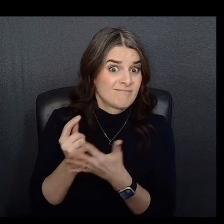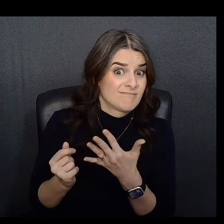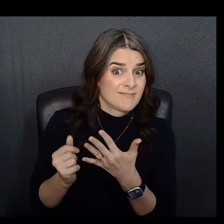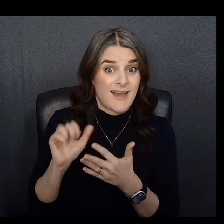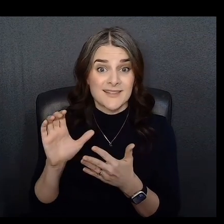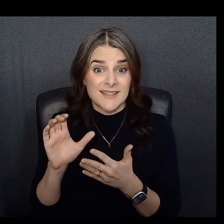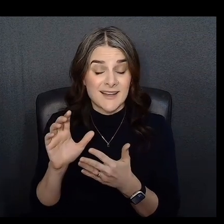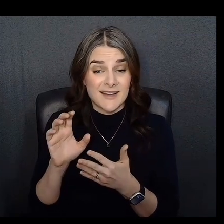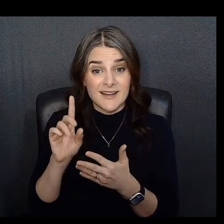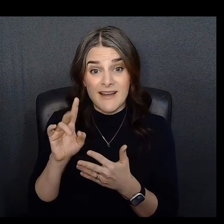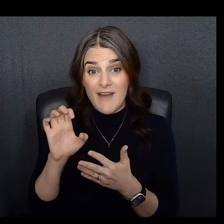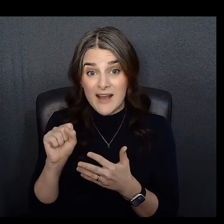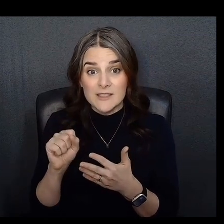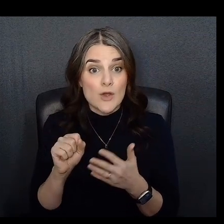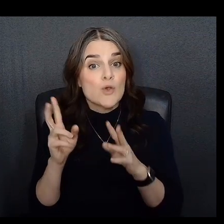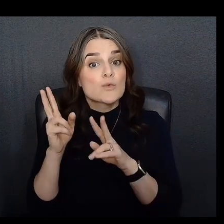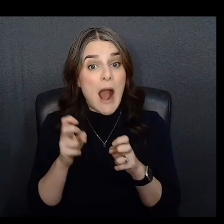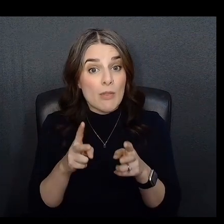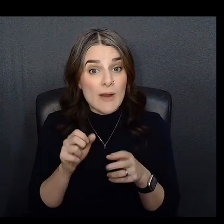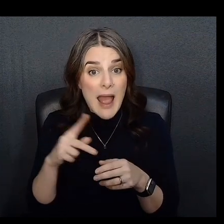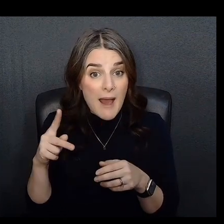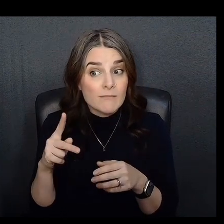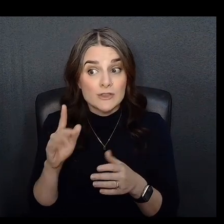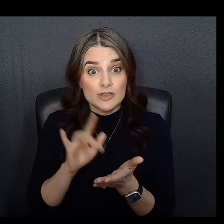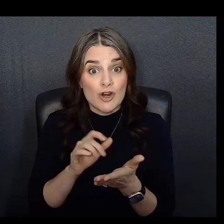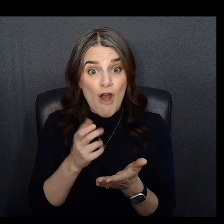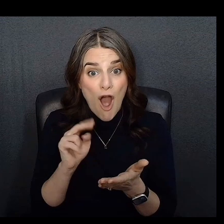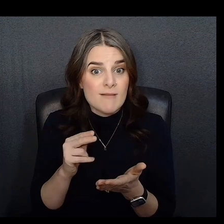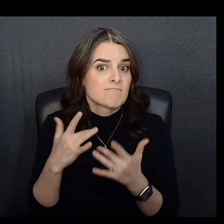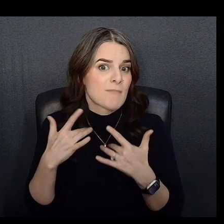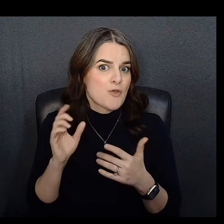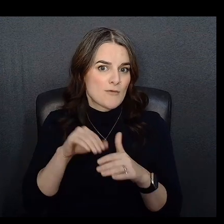When you just download the app, turn it on, you have to be able to go in, in a lot of cases,